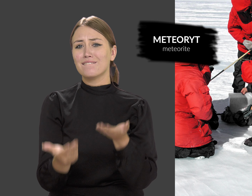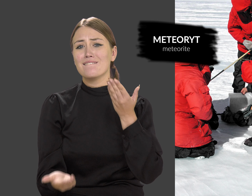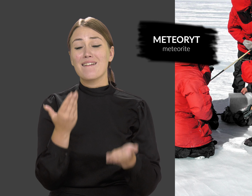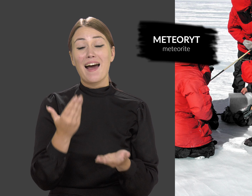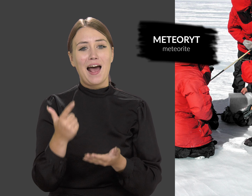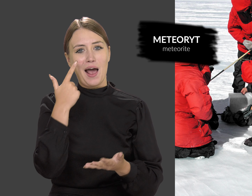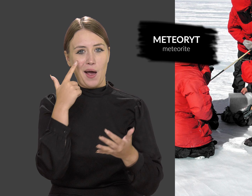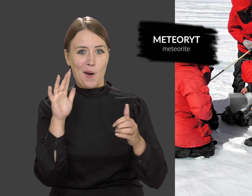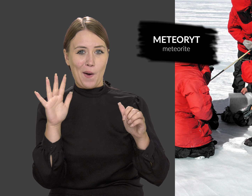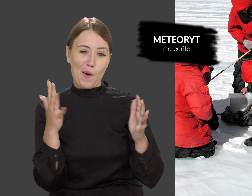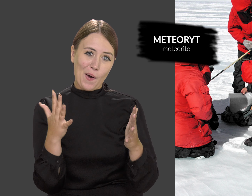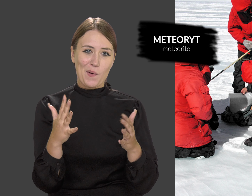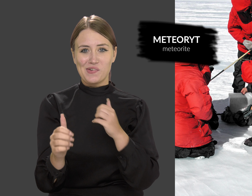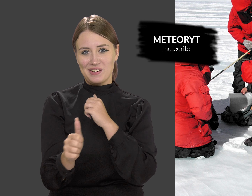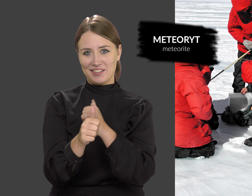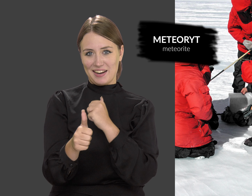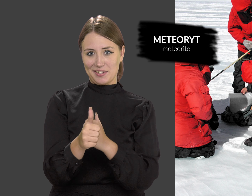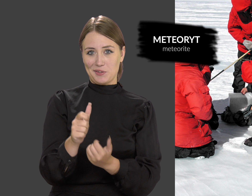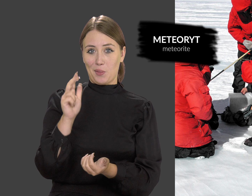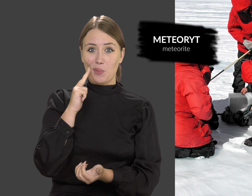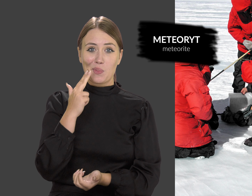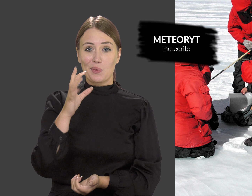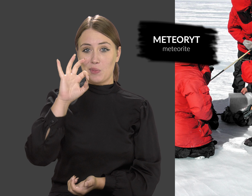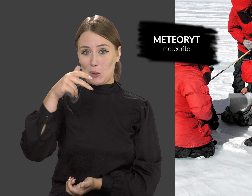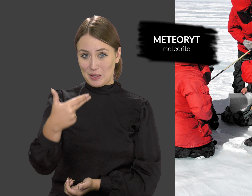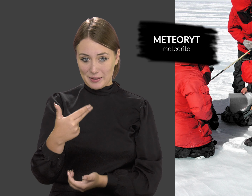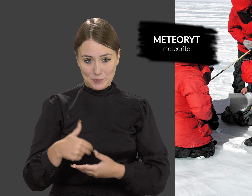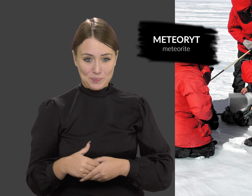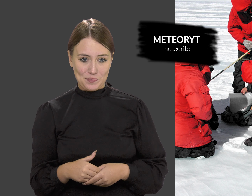weighs around 60 tons.